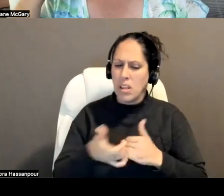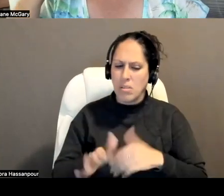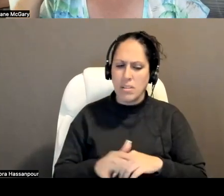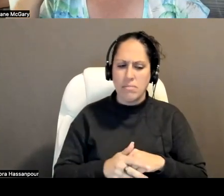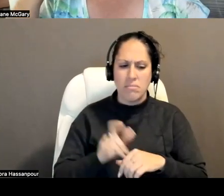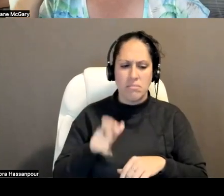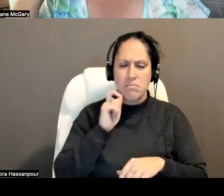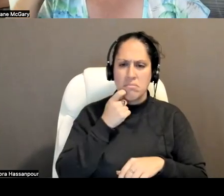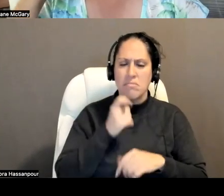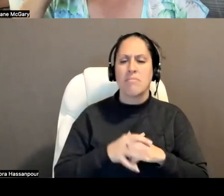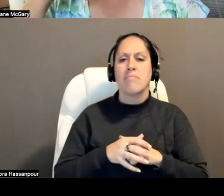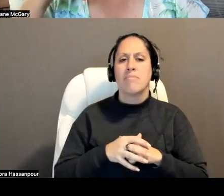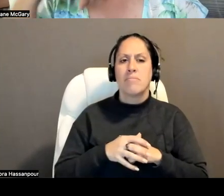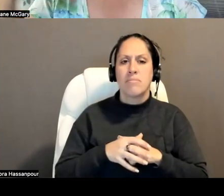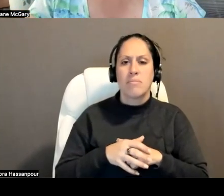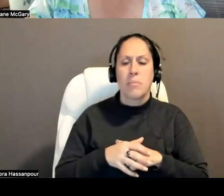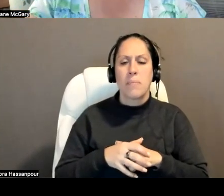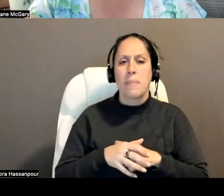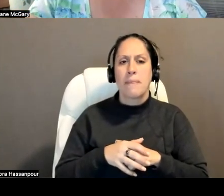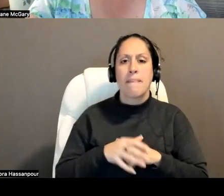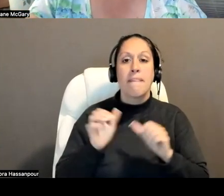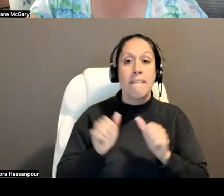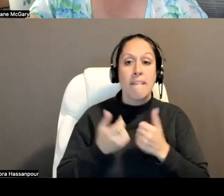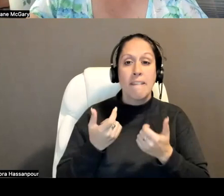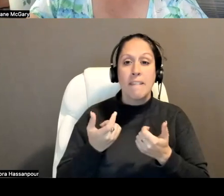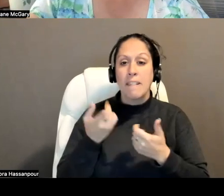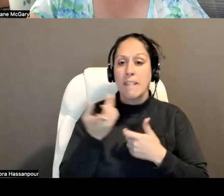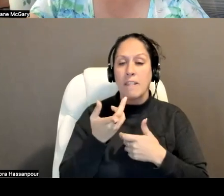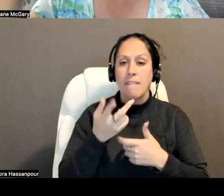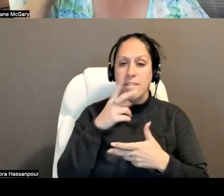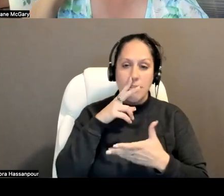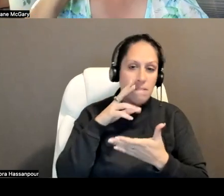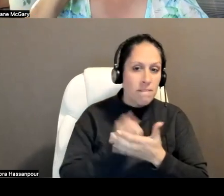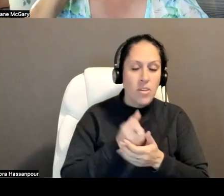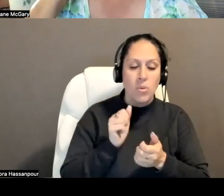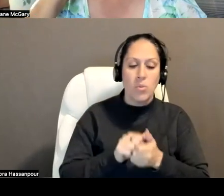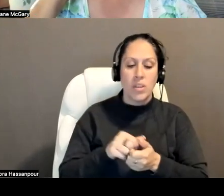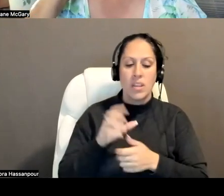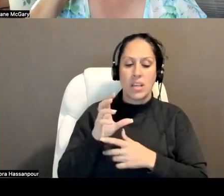so neat! So how did you guys fall in love with the genre of contemporary music...